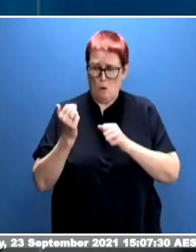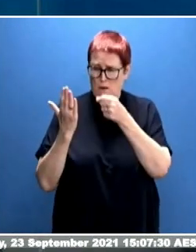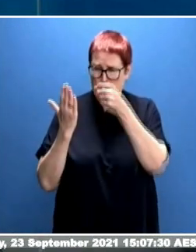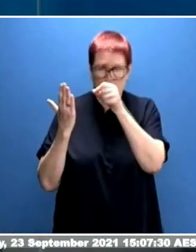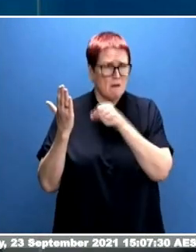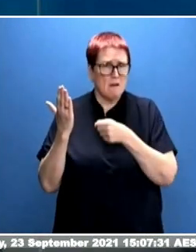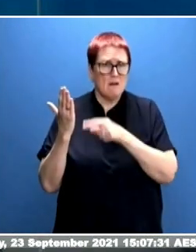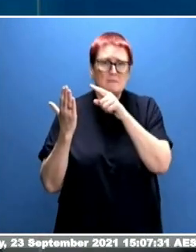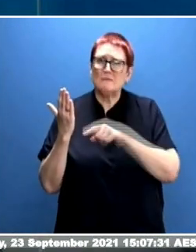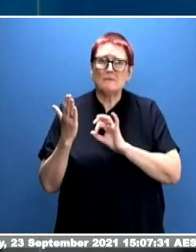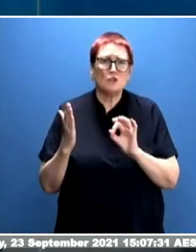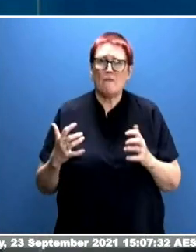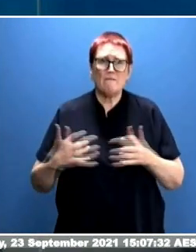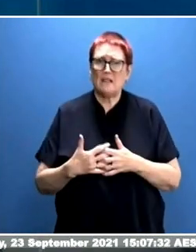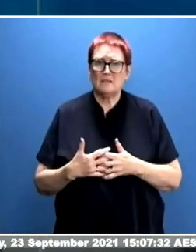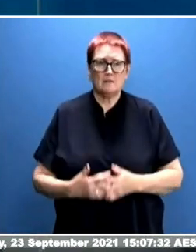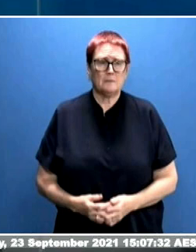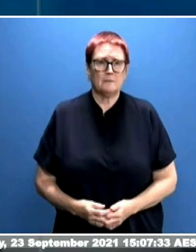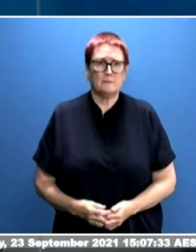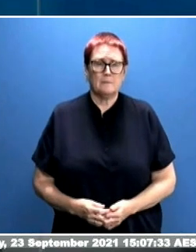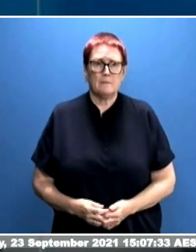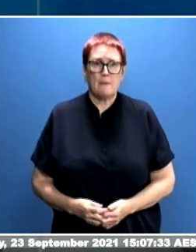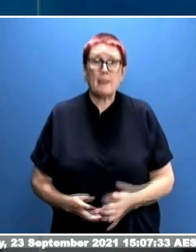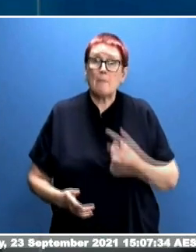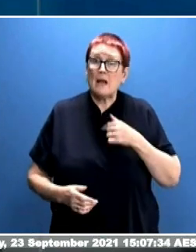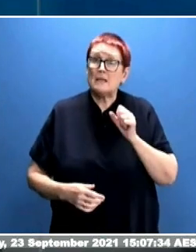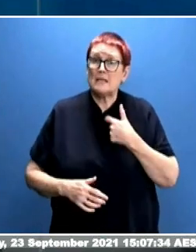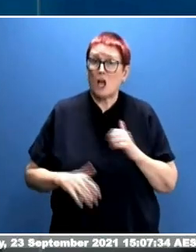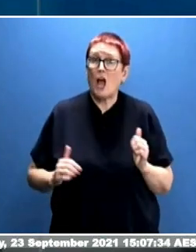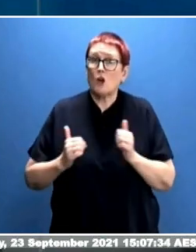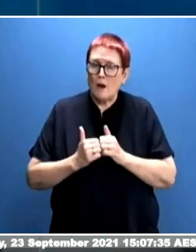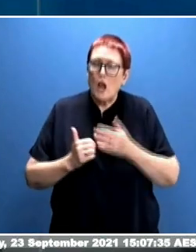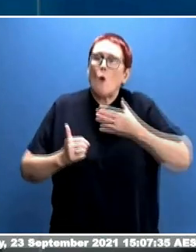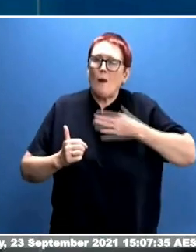But going back to the question, I absolutely agree there needs to be a legislative framework.